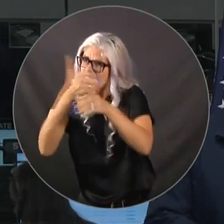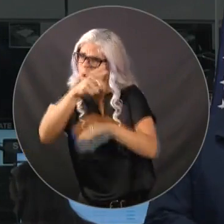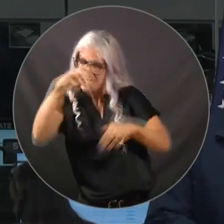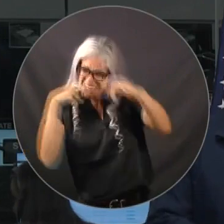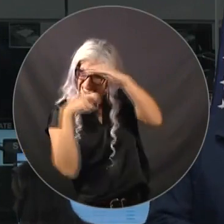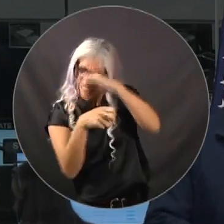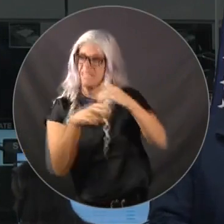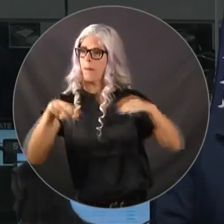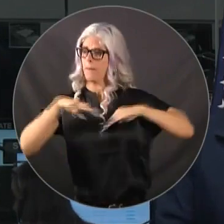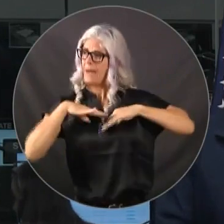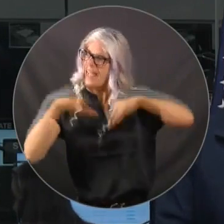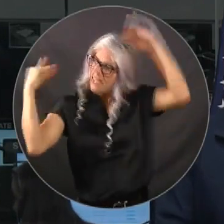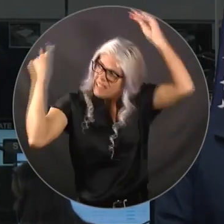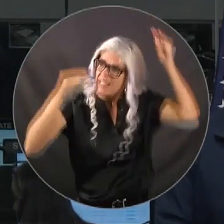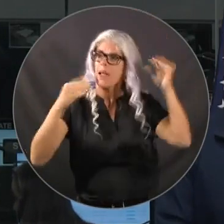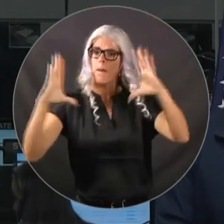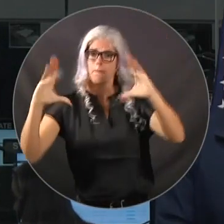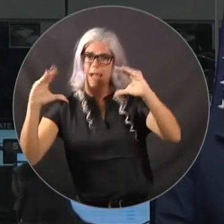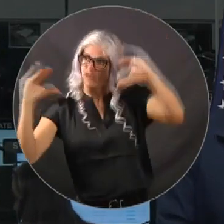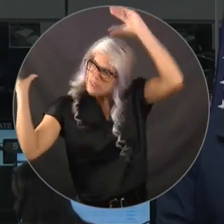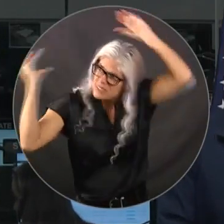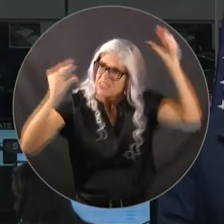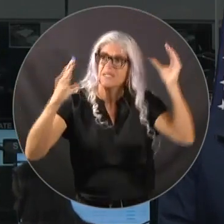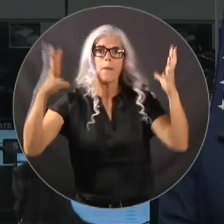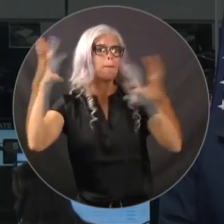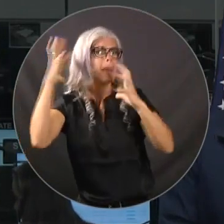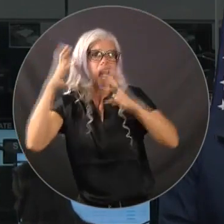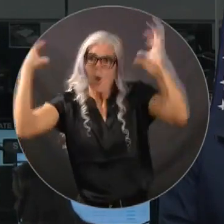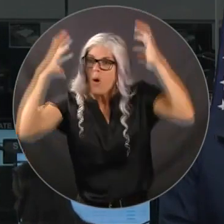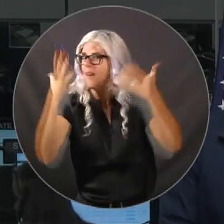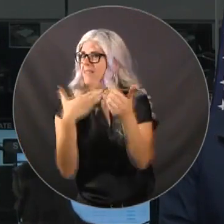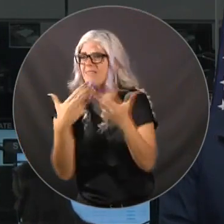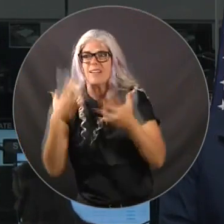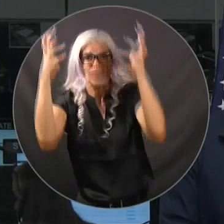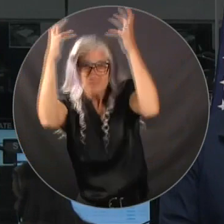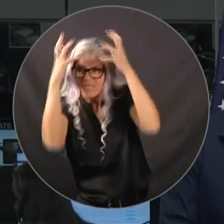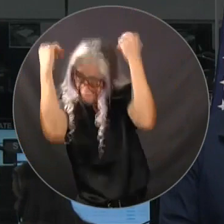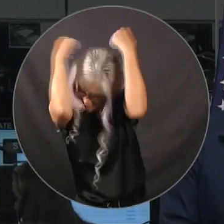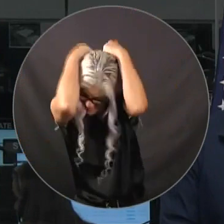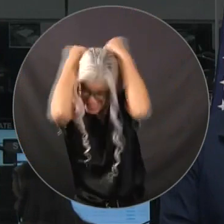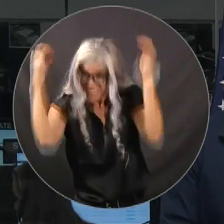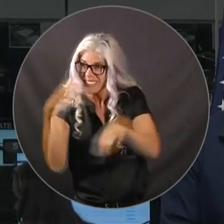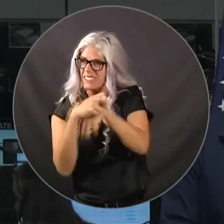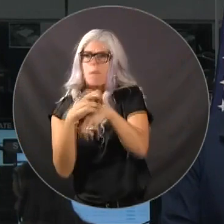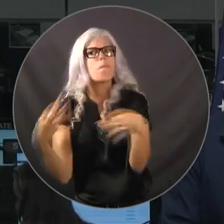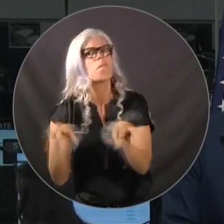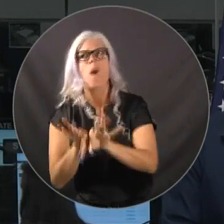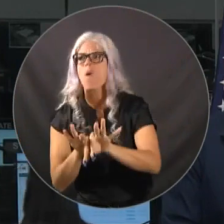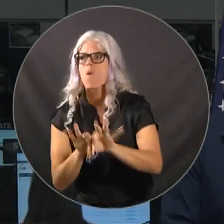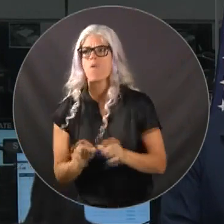bag mattress or any type beach conditions will con